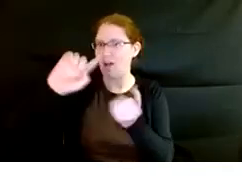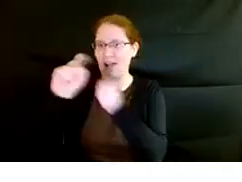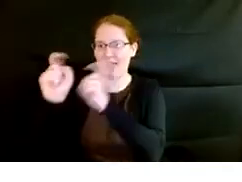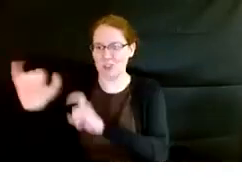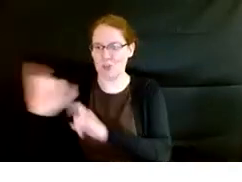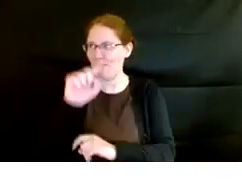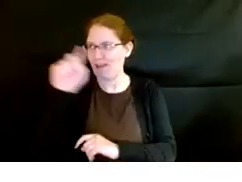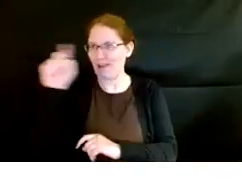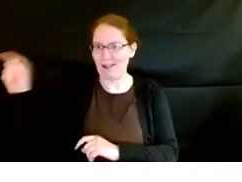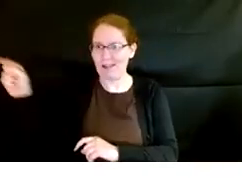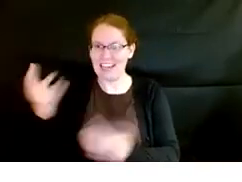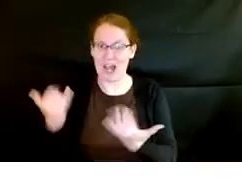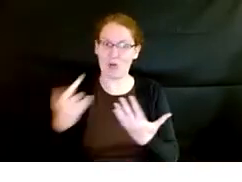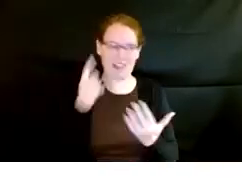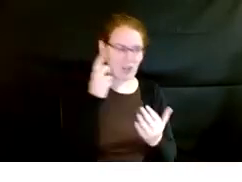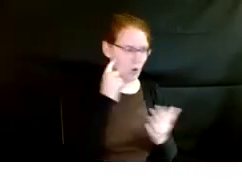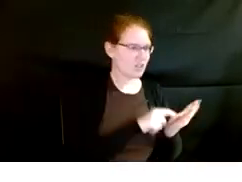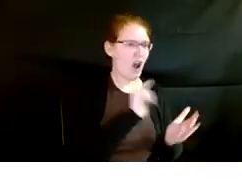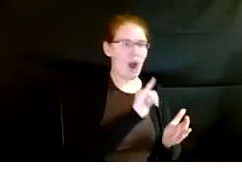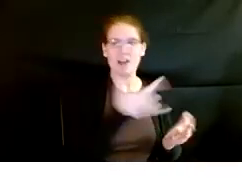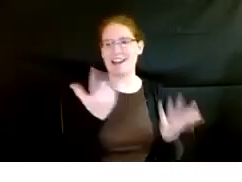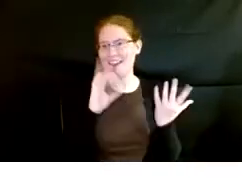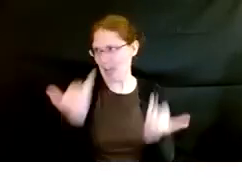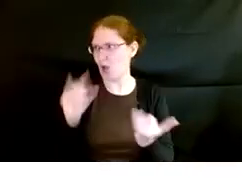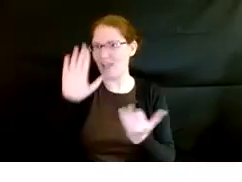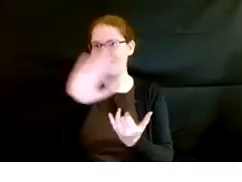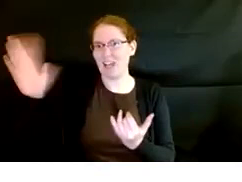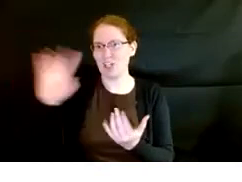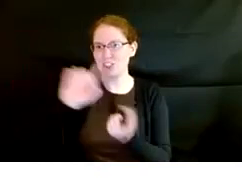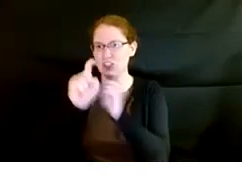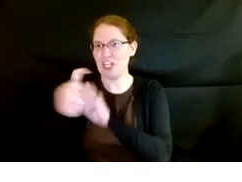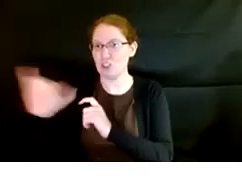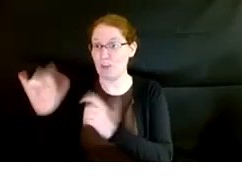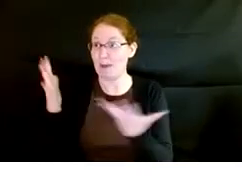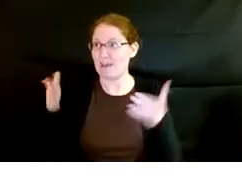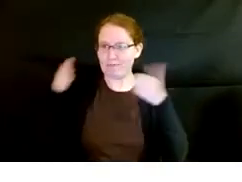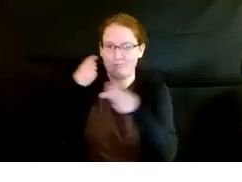what we've done and did something that's maybe even more geared for their state and their issues